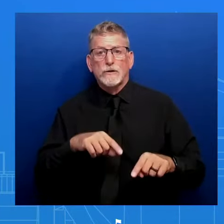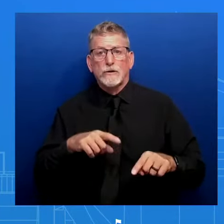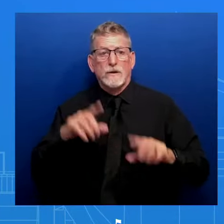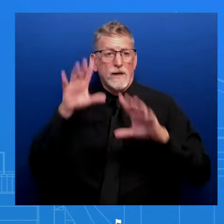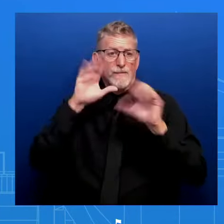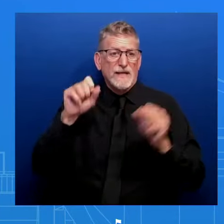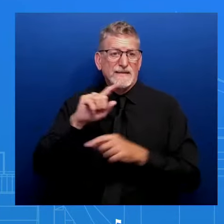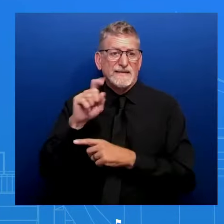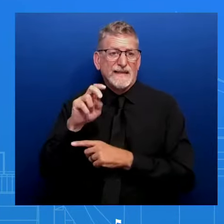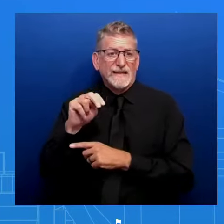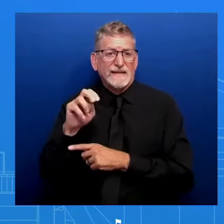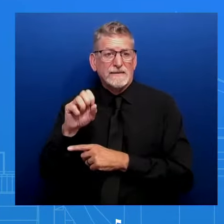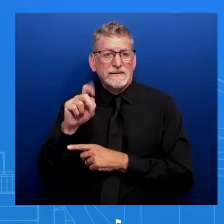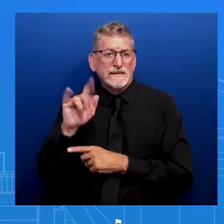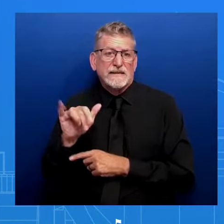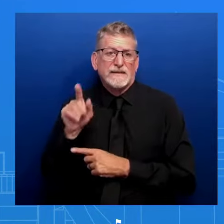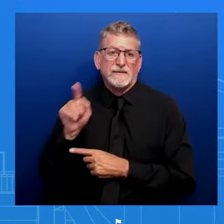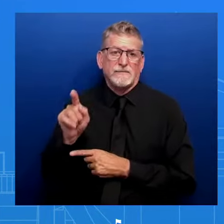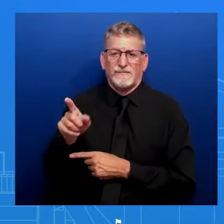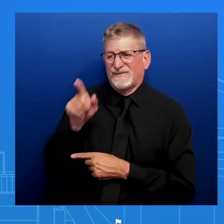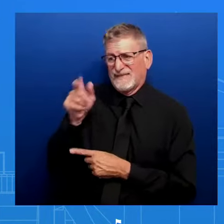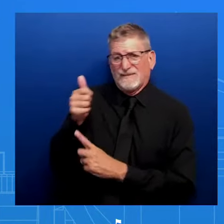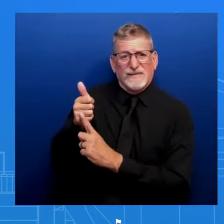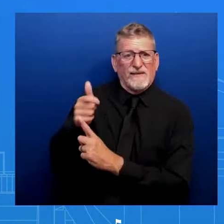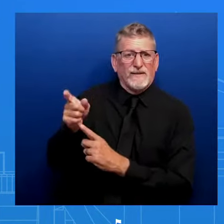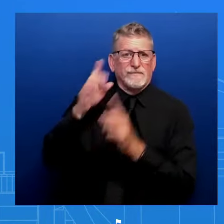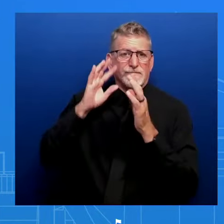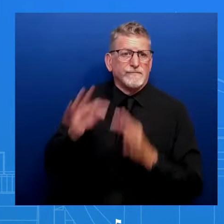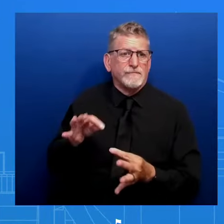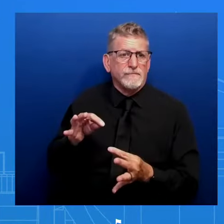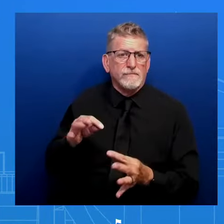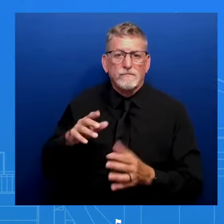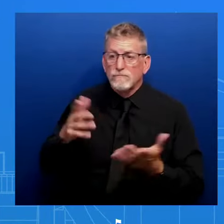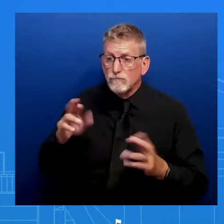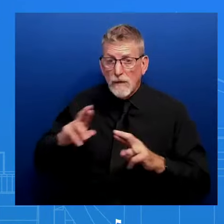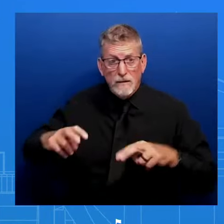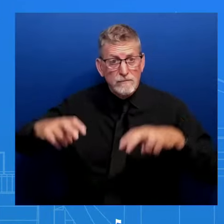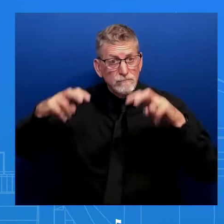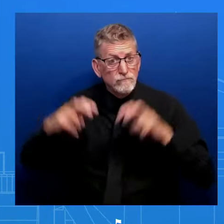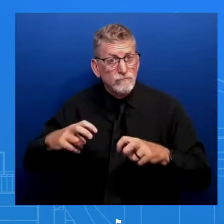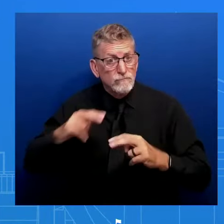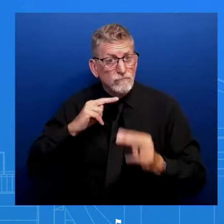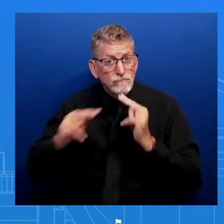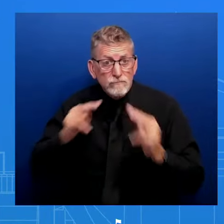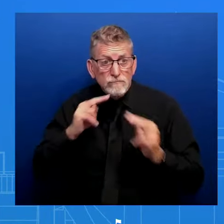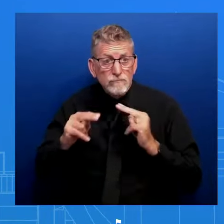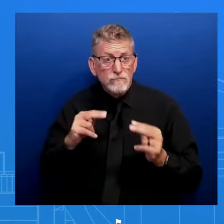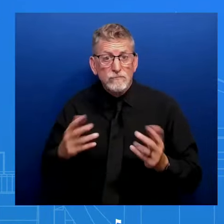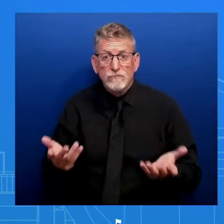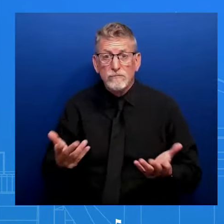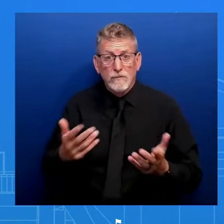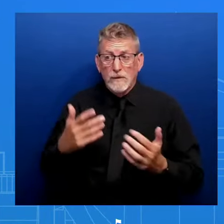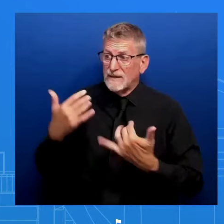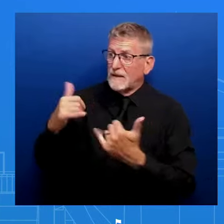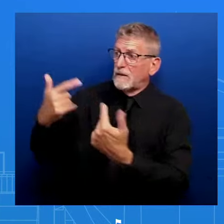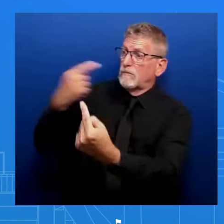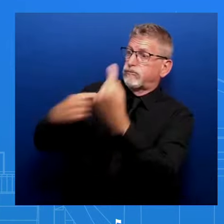to sit down and negotiate. Right now, his country is still under attack. He still has tens of thousands of Russian troops